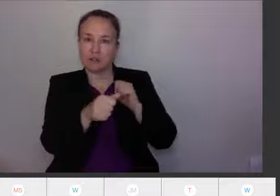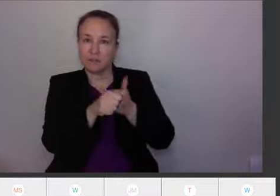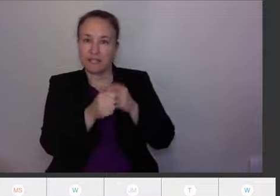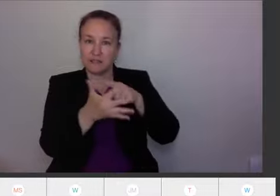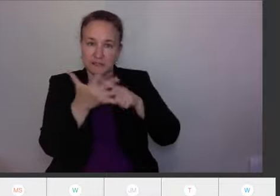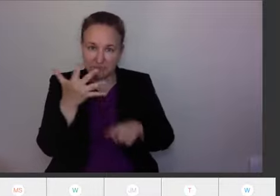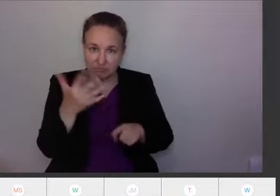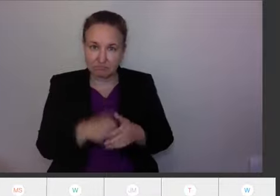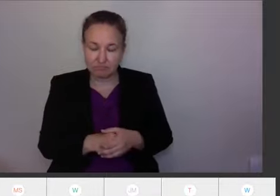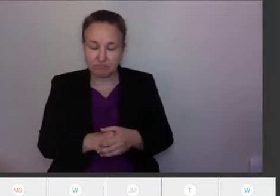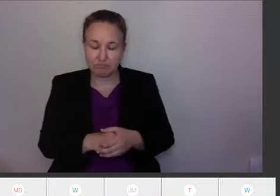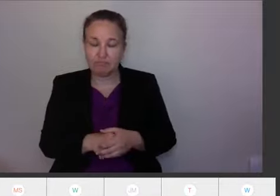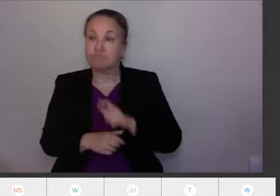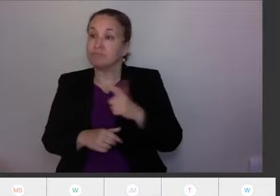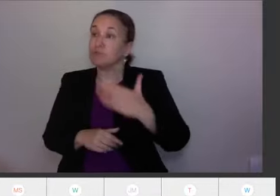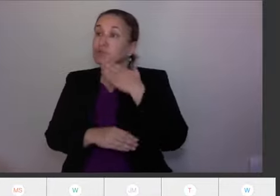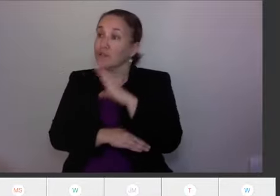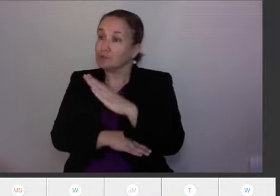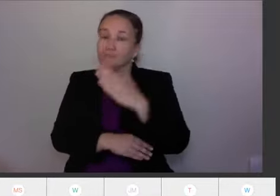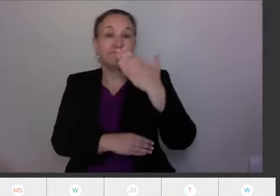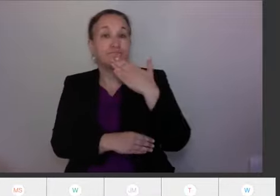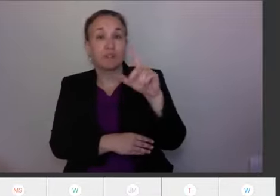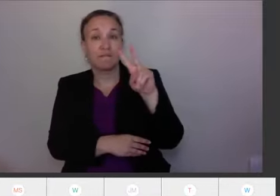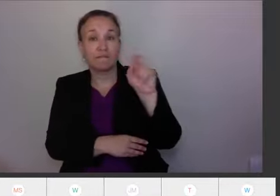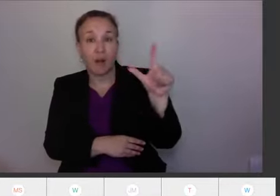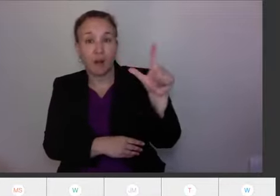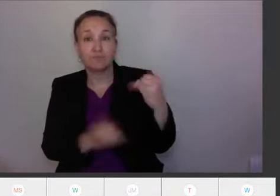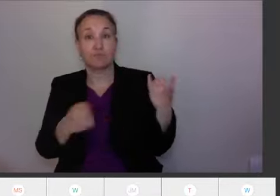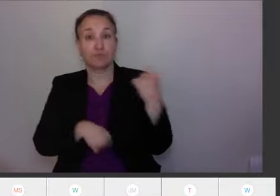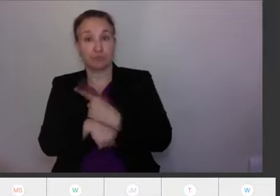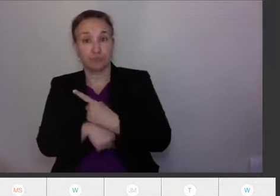[Commissioner] okay good afternoon thank you Val today i'm going to give an update on